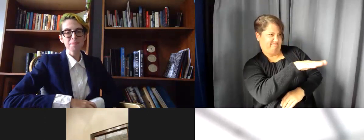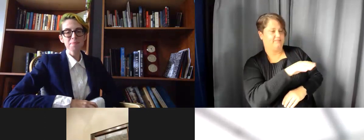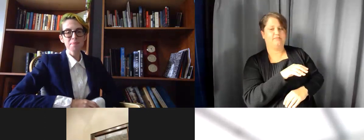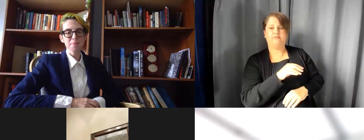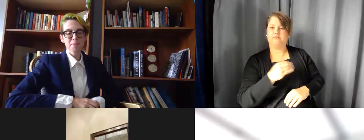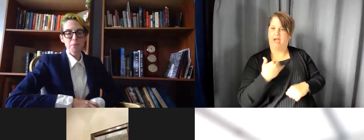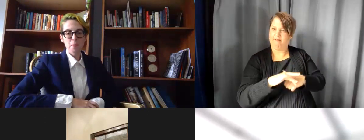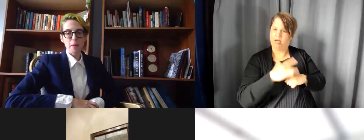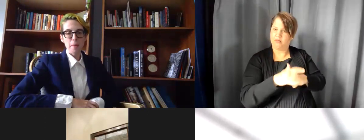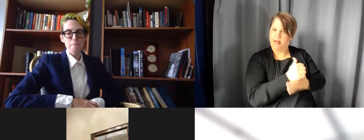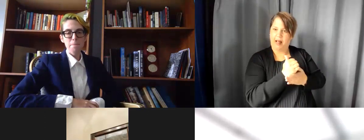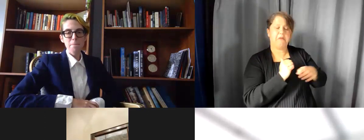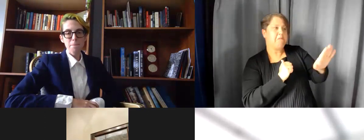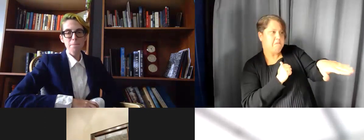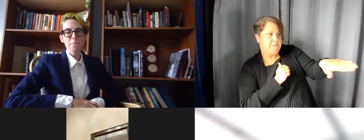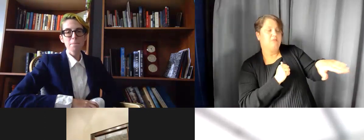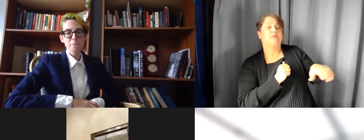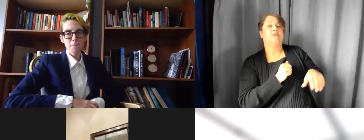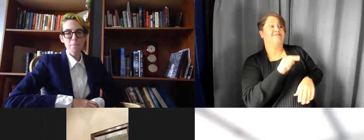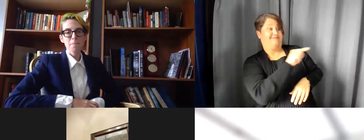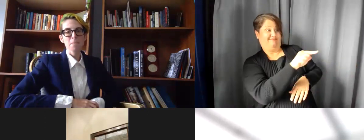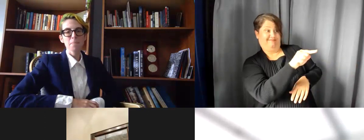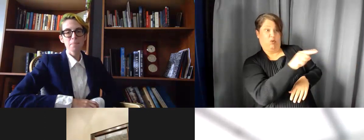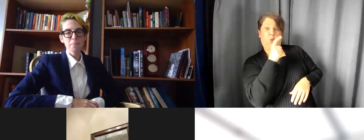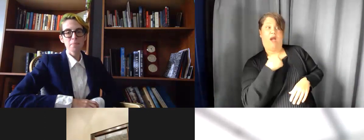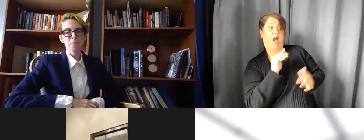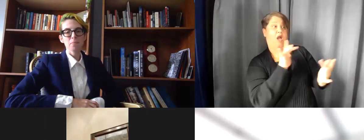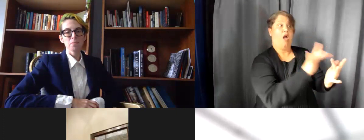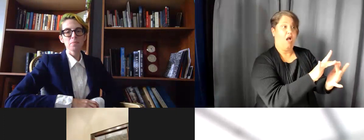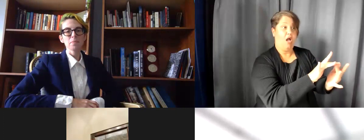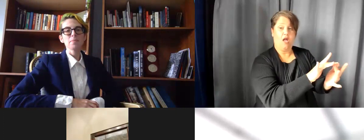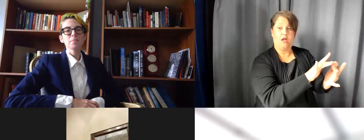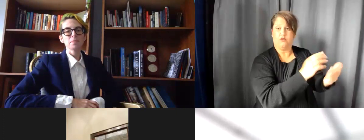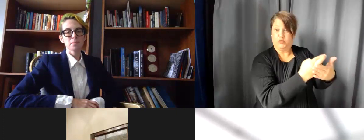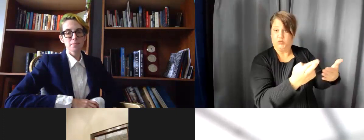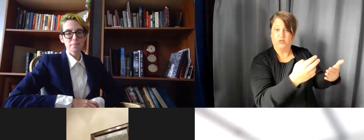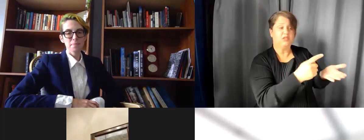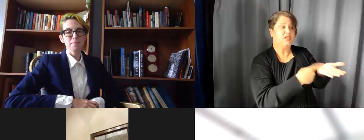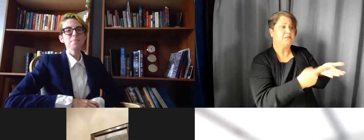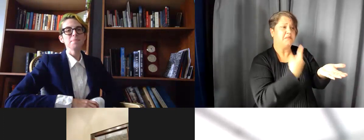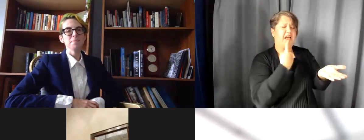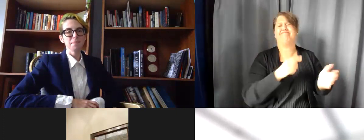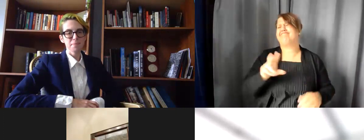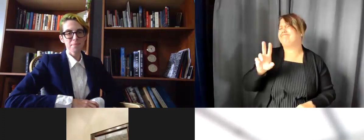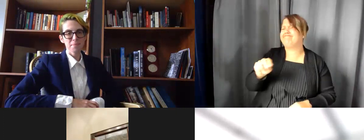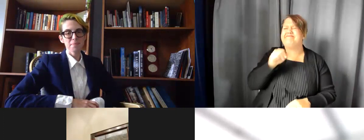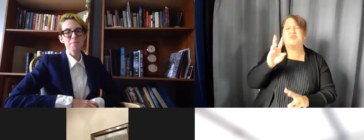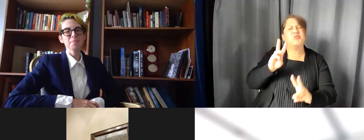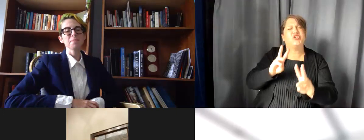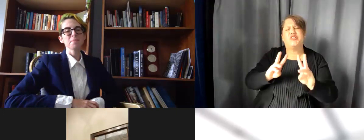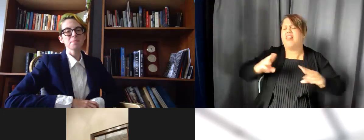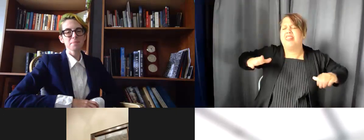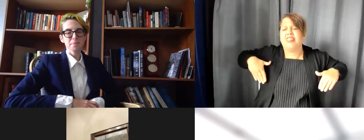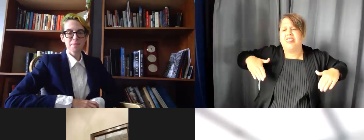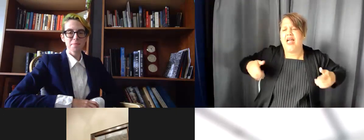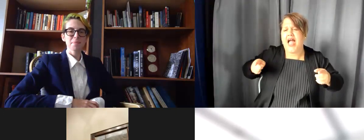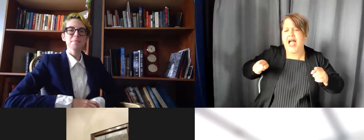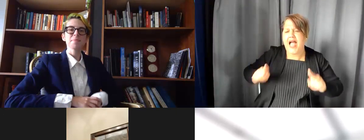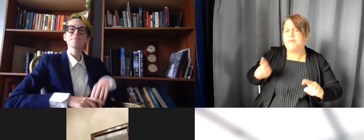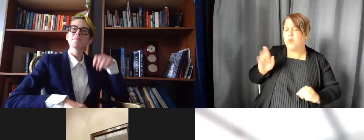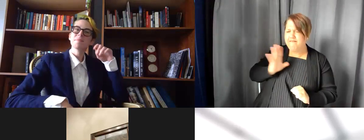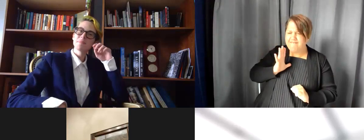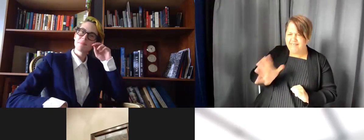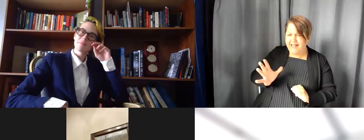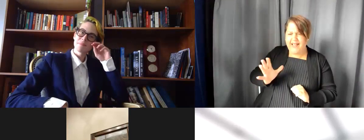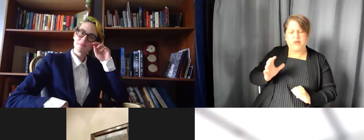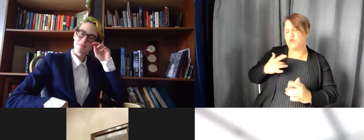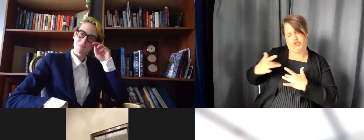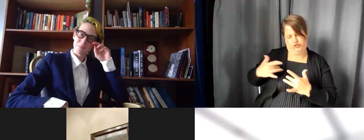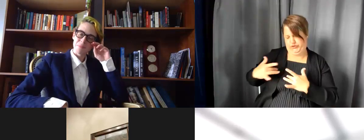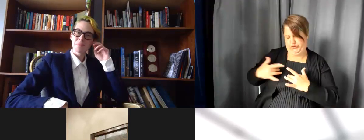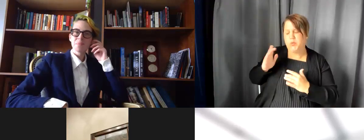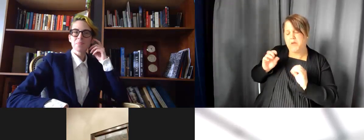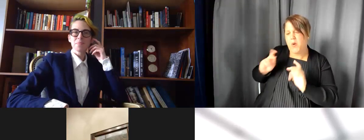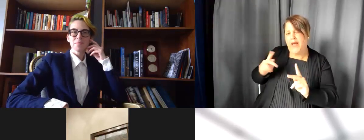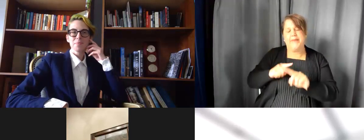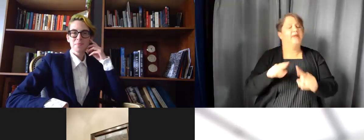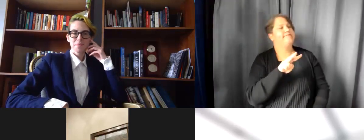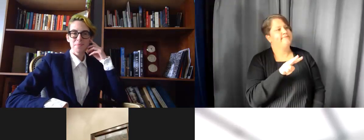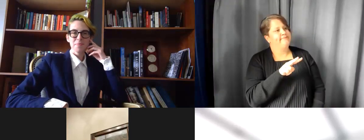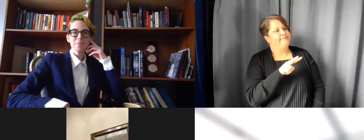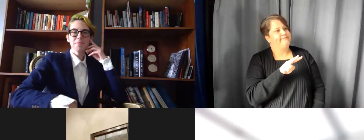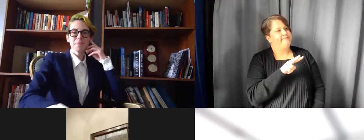Grace: a lot of the times. Those resources say something on the lines of oh, you're gonna be fine. It's not concern You'll be okay. But you already know, before whatever experience it might be that you're